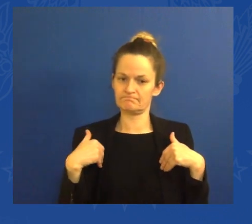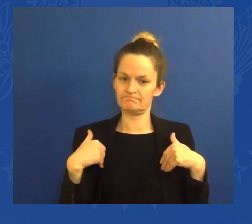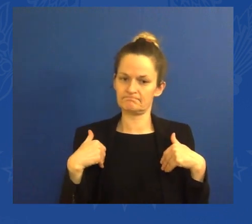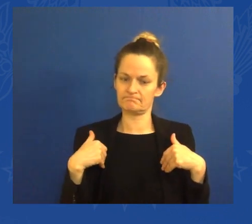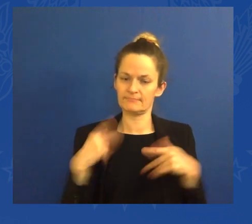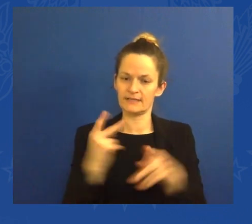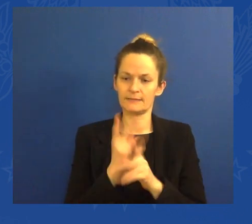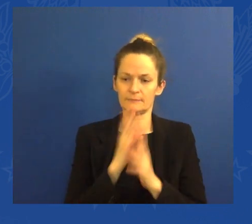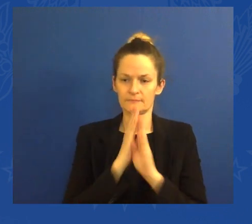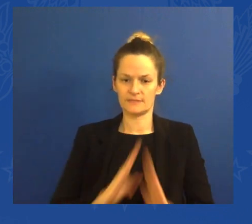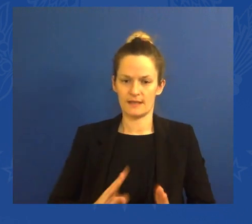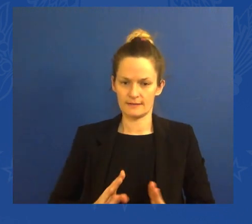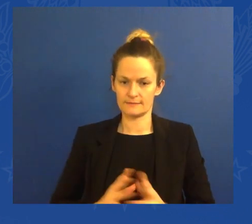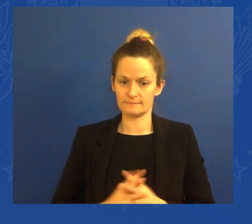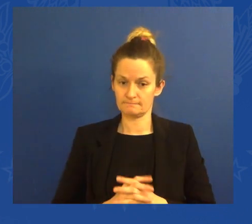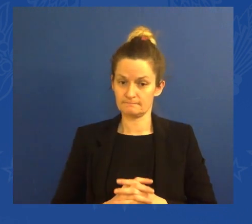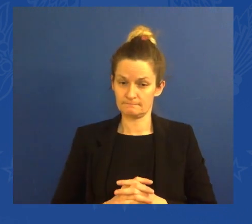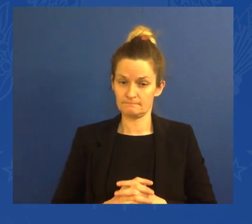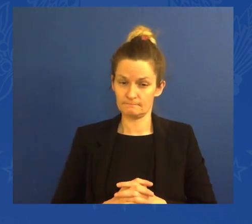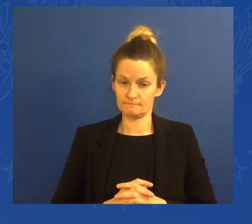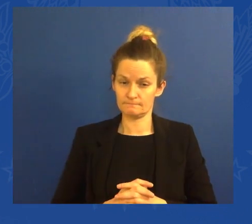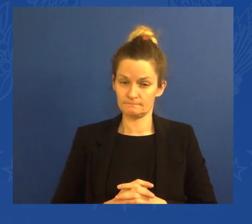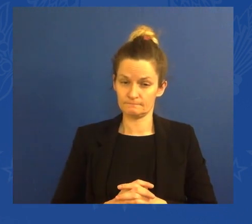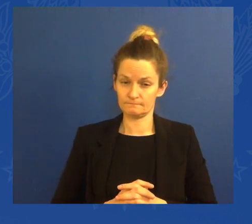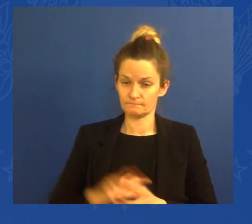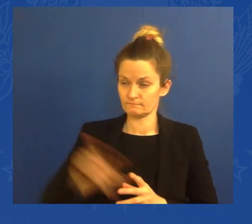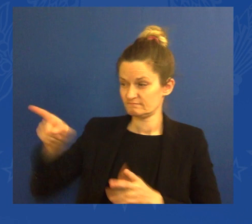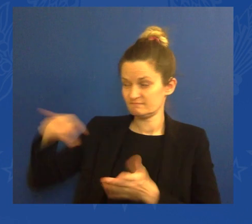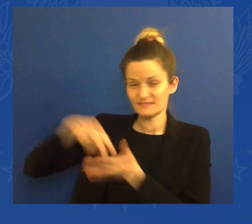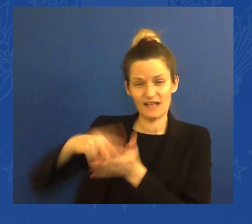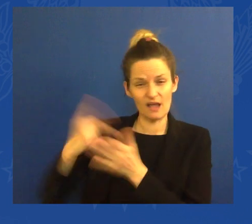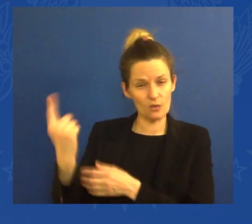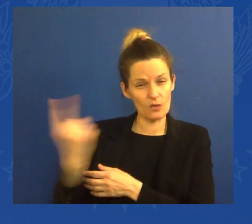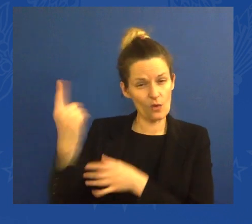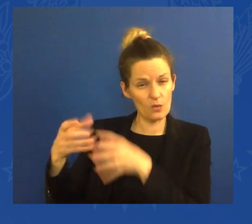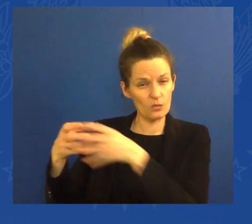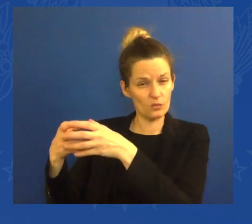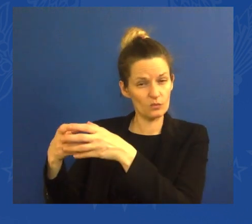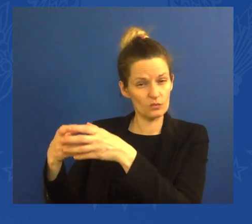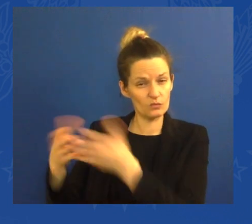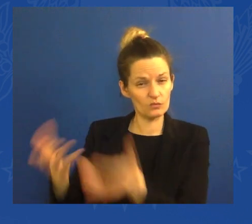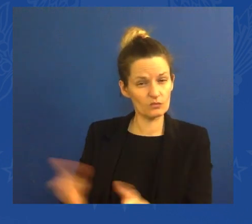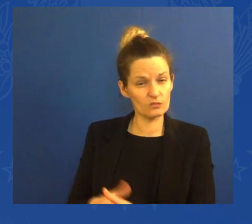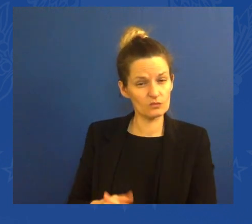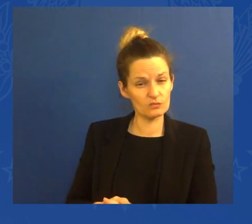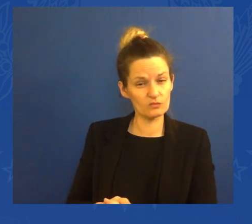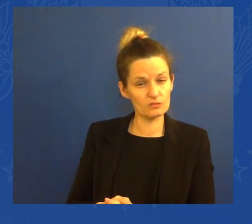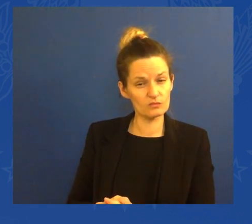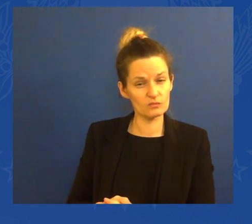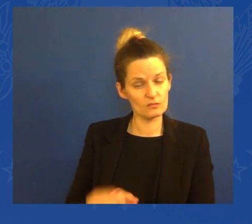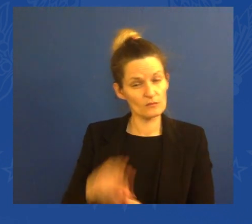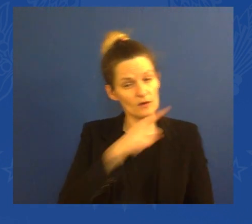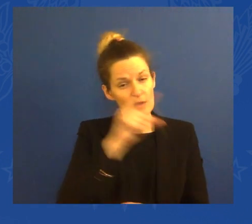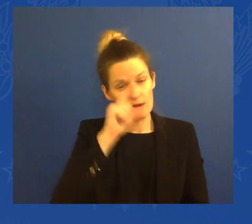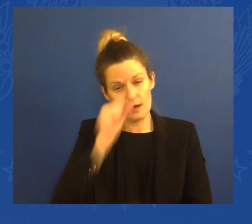And they did what they did -- in my view, he did what he did because he thought he could split NATO, split Europe, and split the United States.